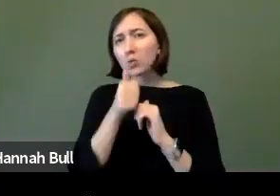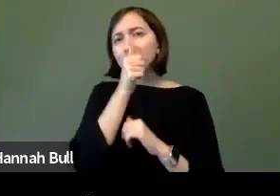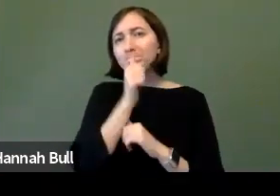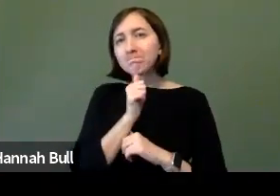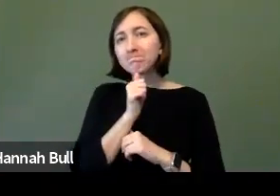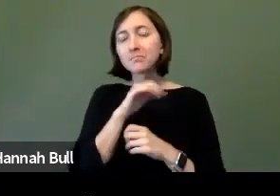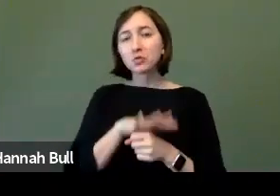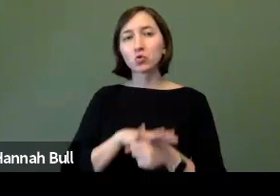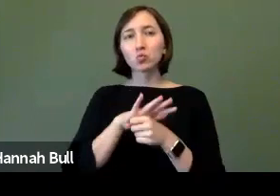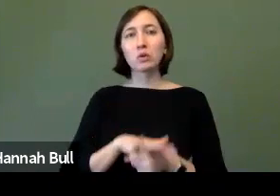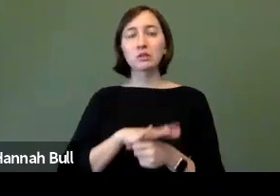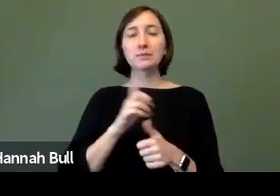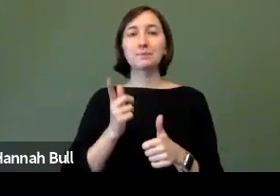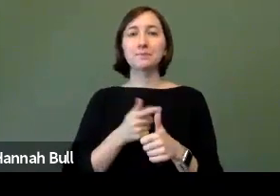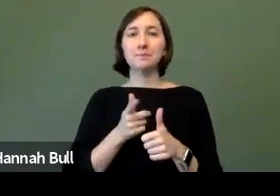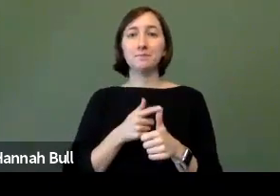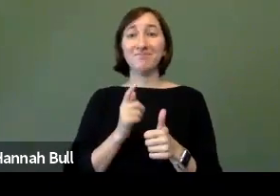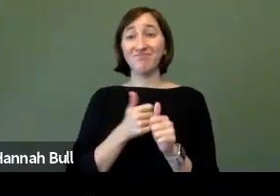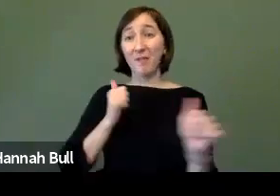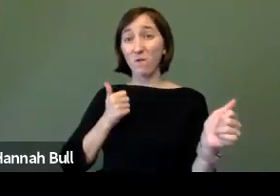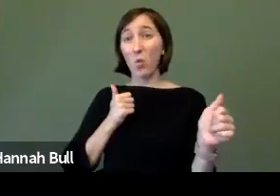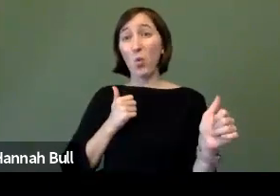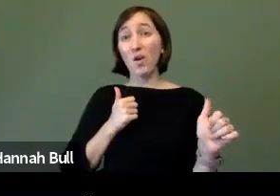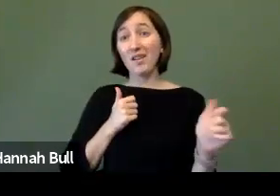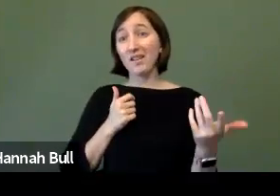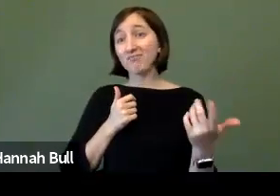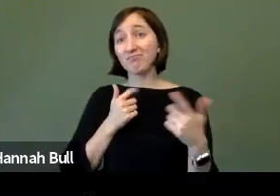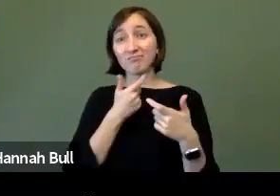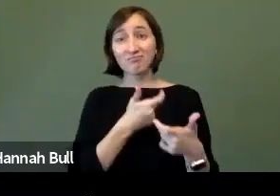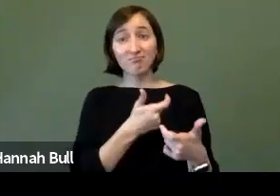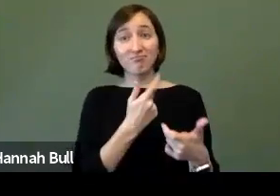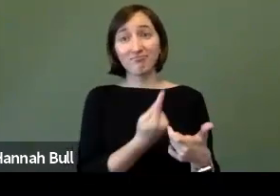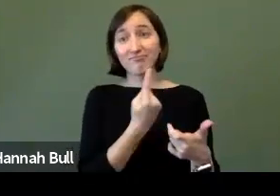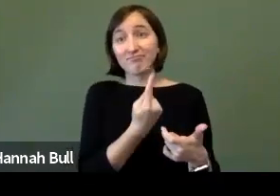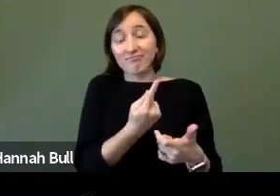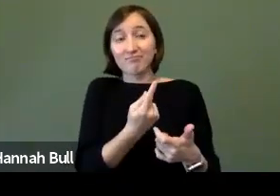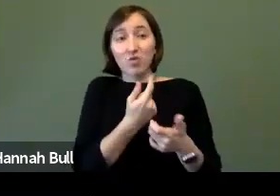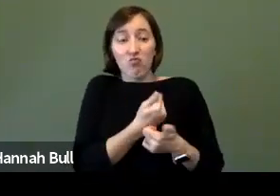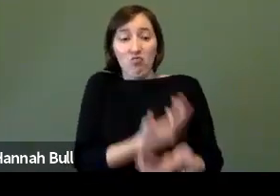One is to avoid media that invokes it. Taking a break from the news, social media,